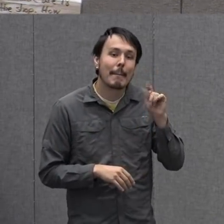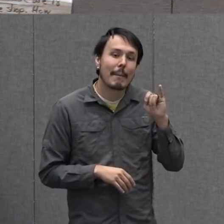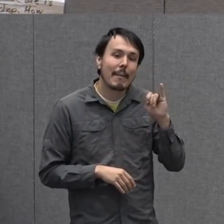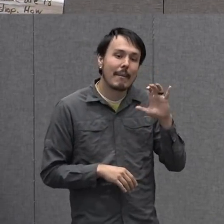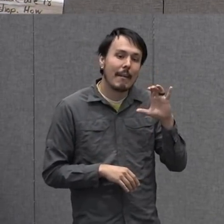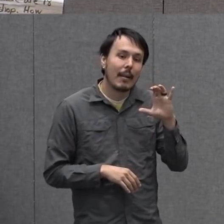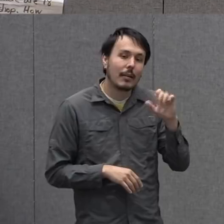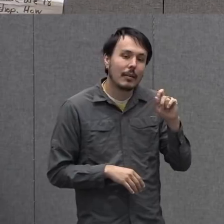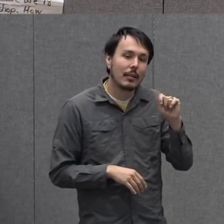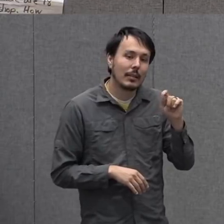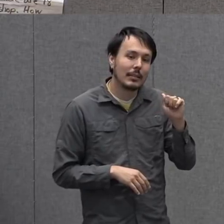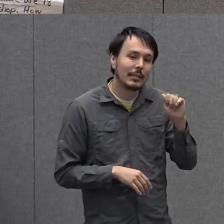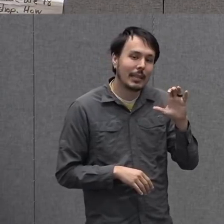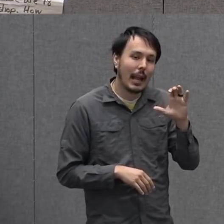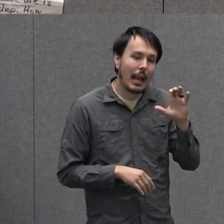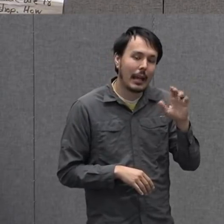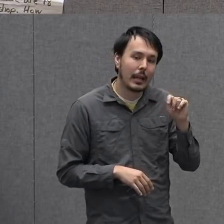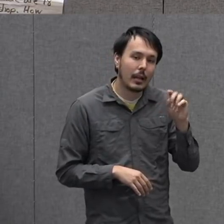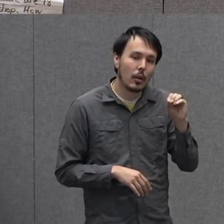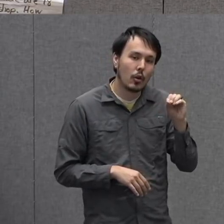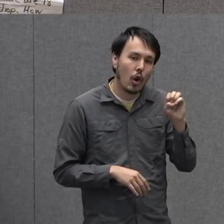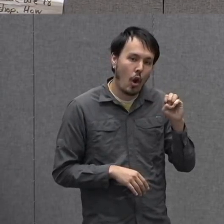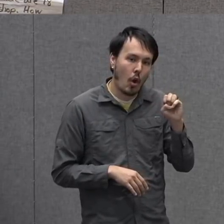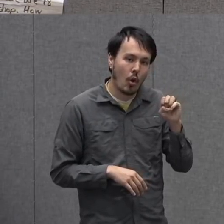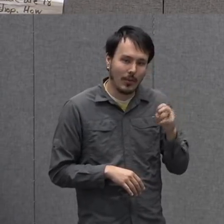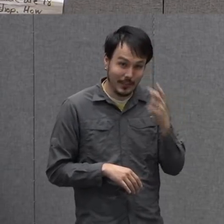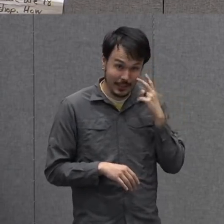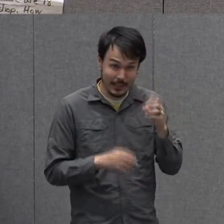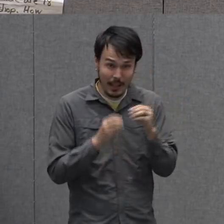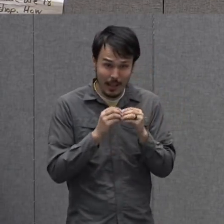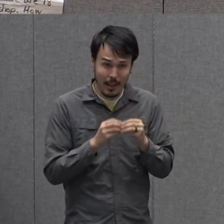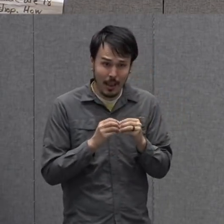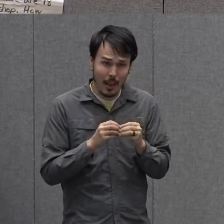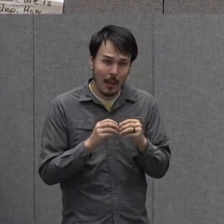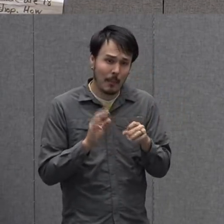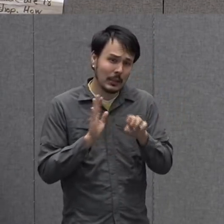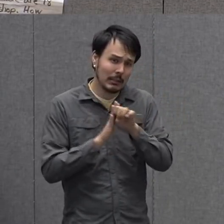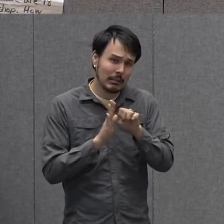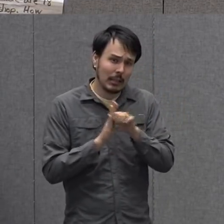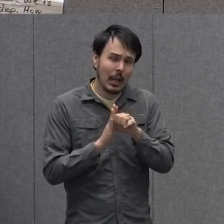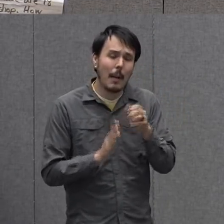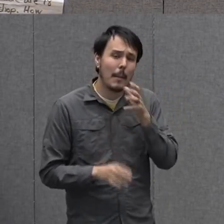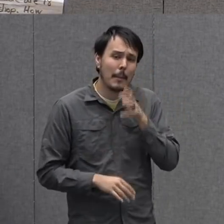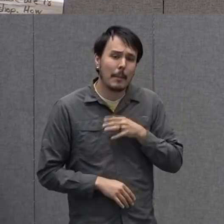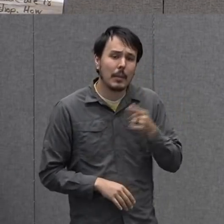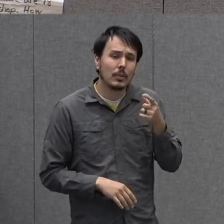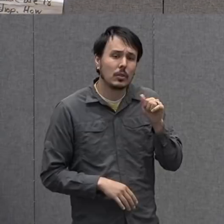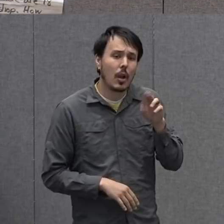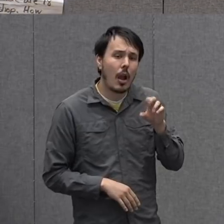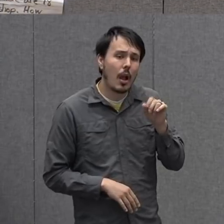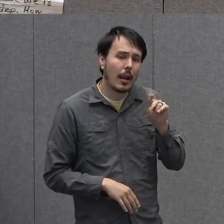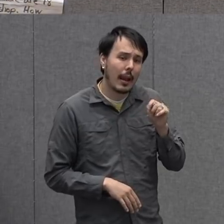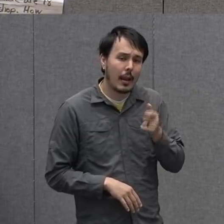Well, I also saw, like this number sign over here, that Miss Gaudette drew about being a smallest number,